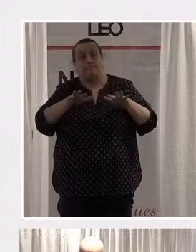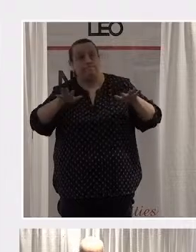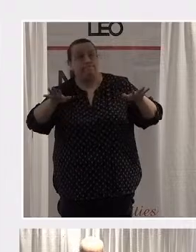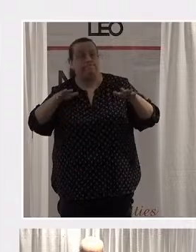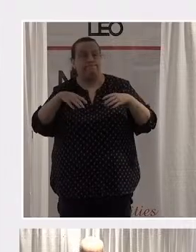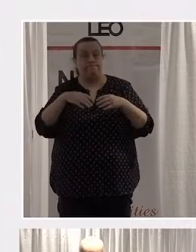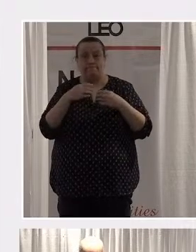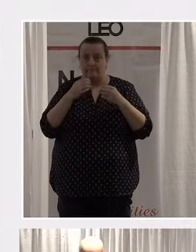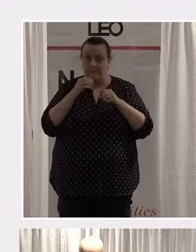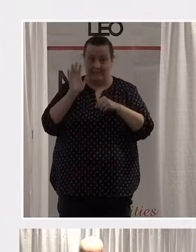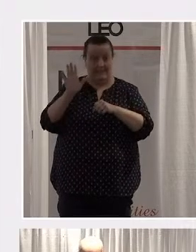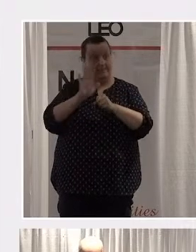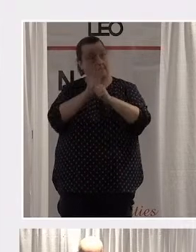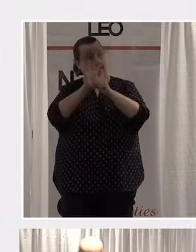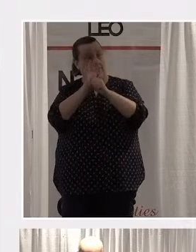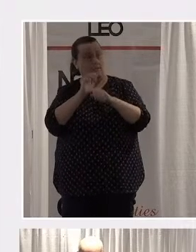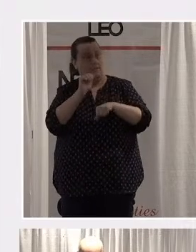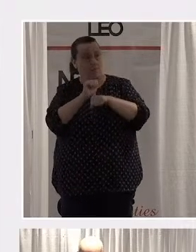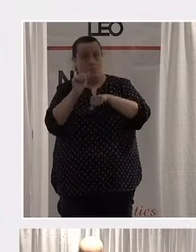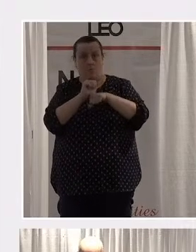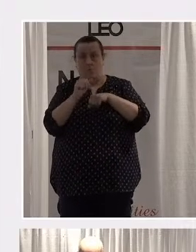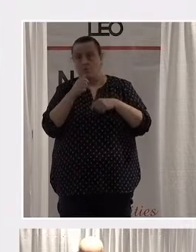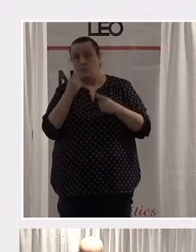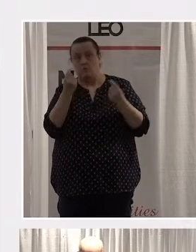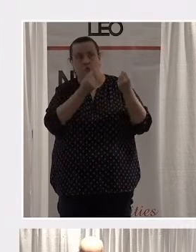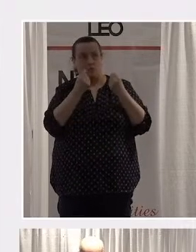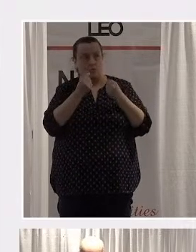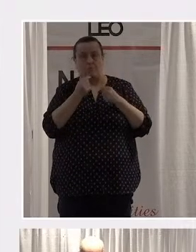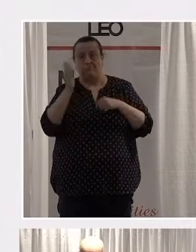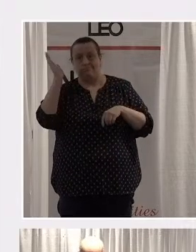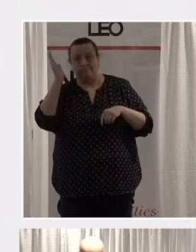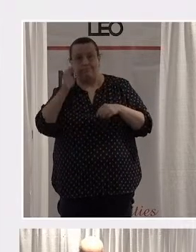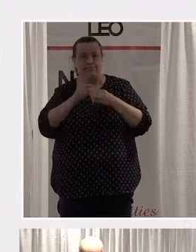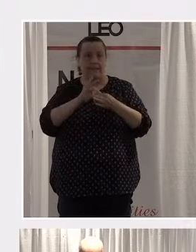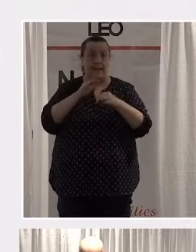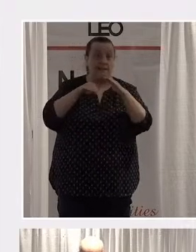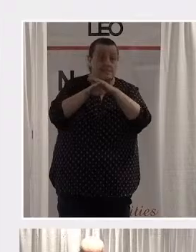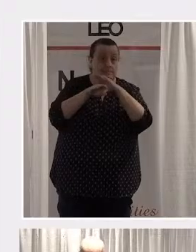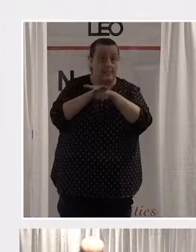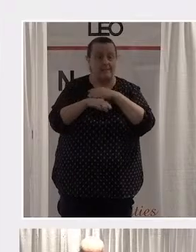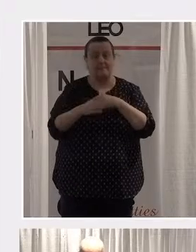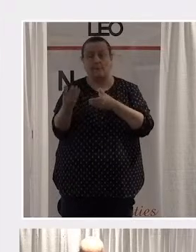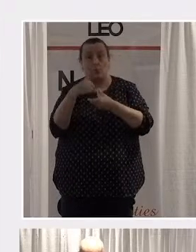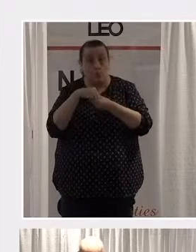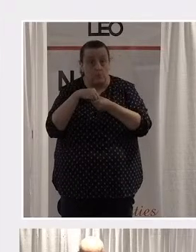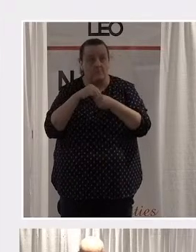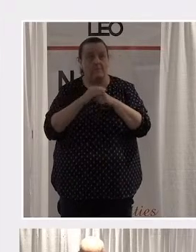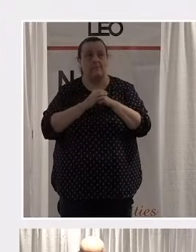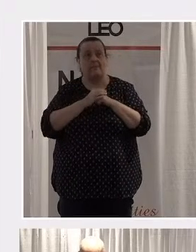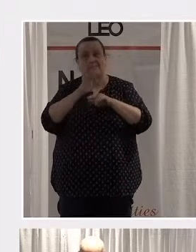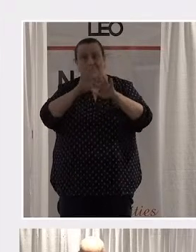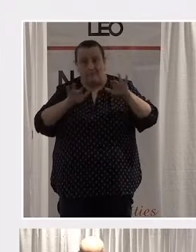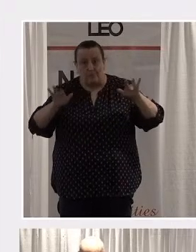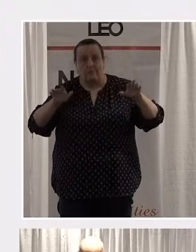HE NOW SPEAKS REGULARLY ABOUT ACCESSIBILITY, INCLUSIVITY, AND DIVERSITY.